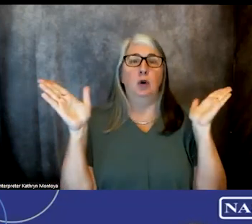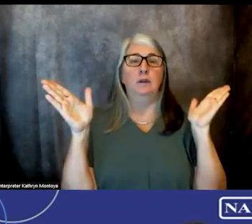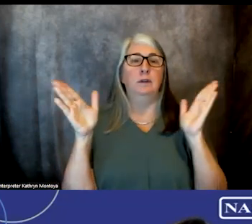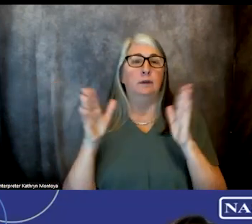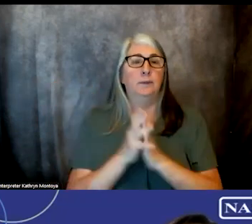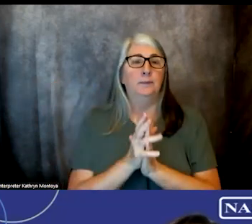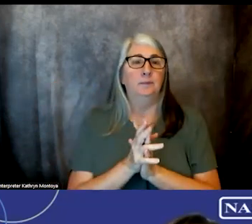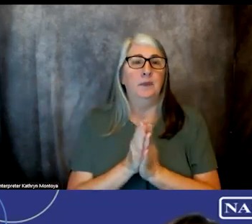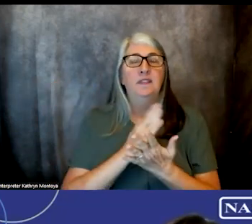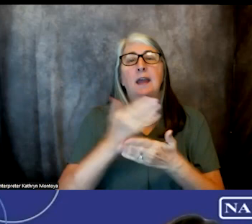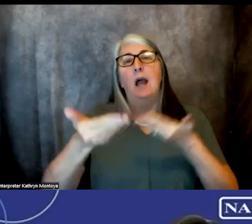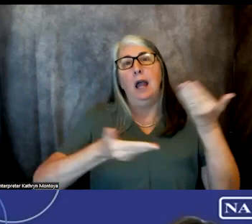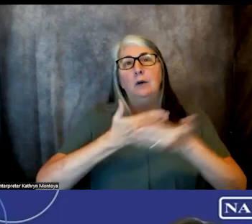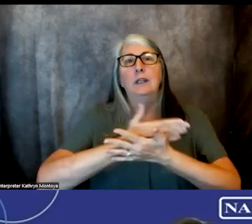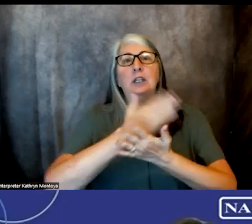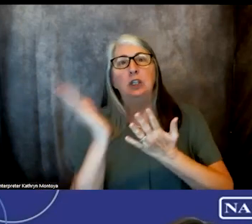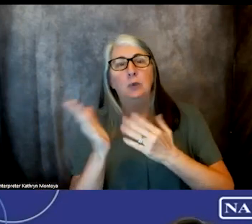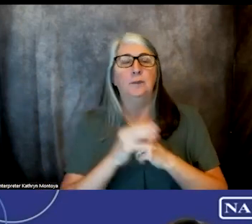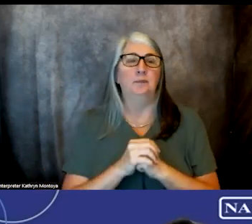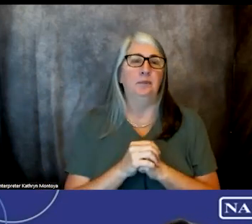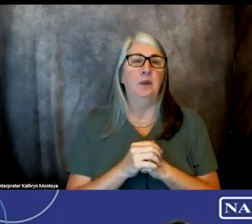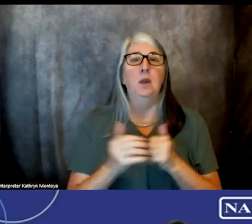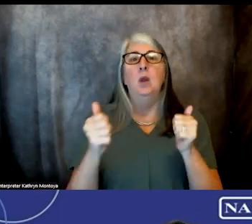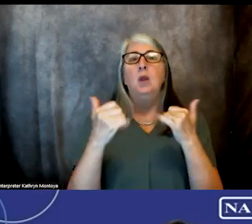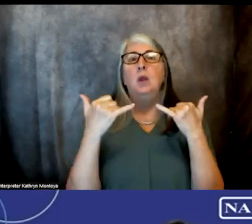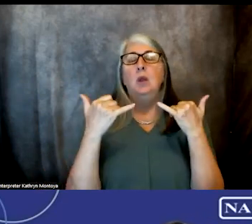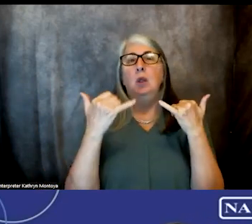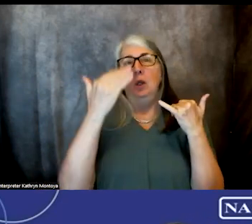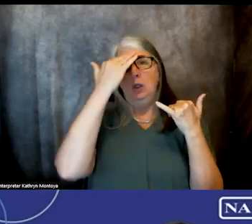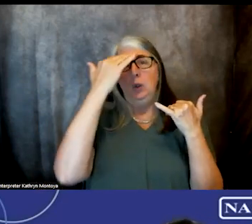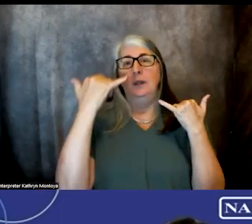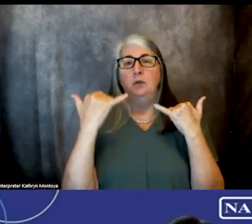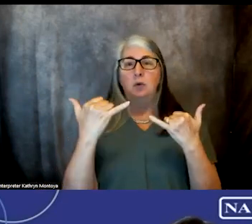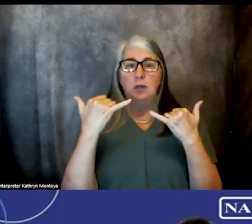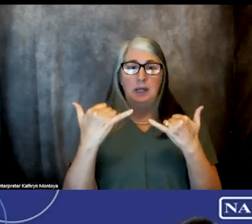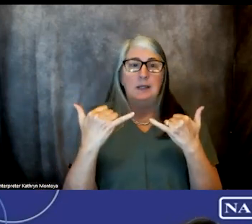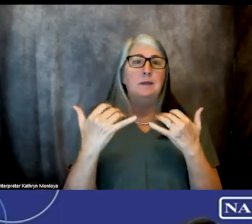SO GIVEN TODAYS TIME CONSTRAINT WITH THE JAM, WE ARE GOING TO